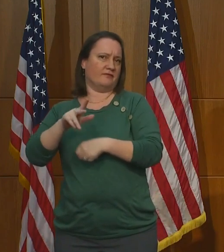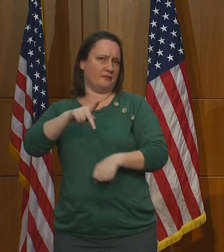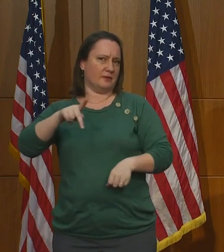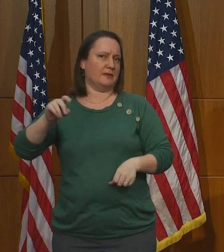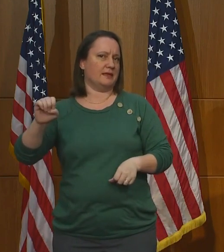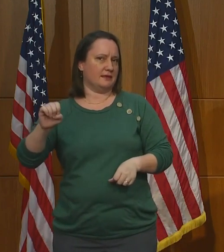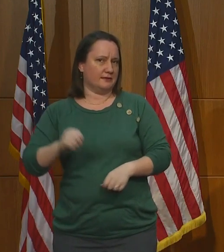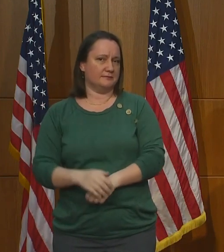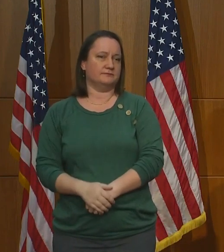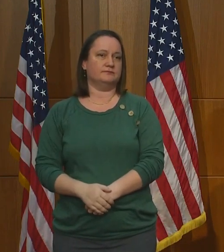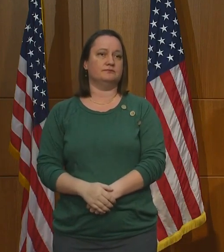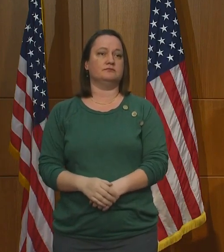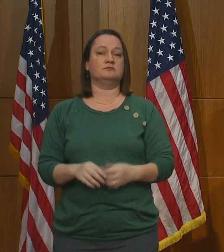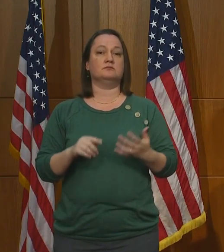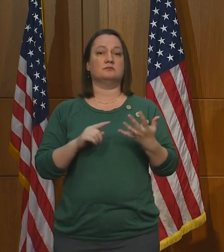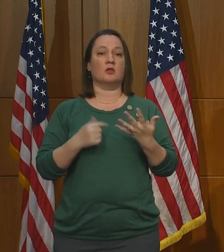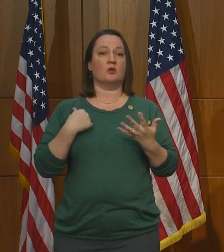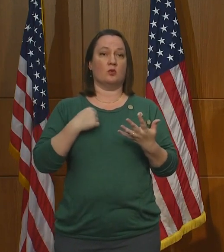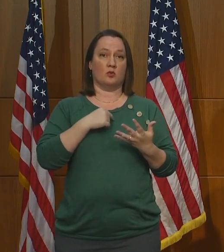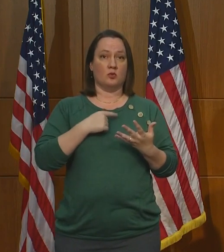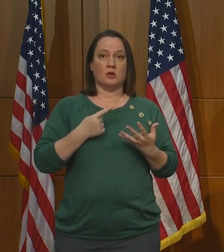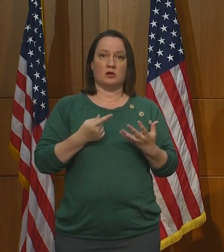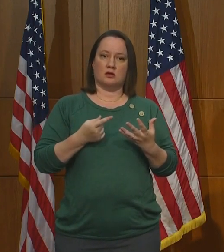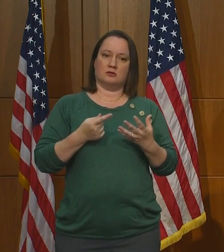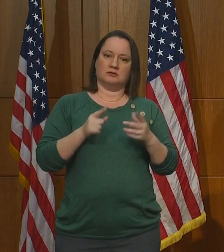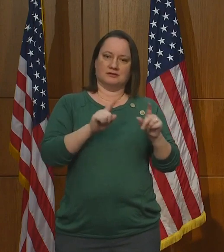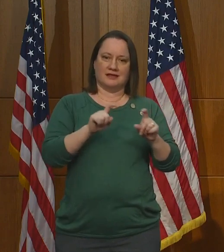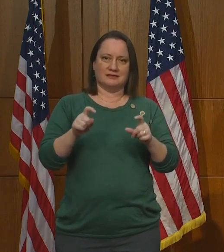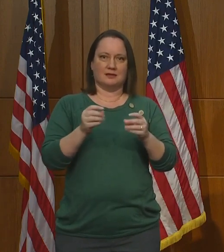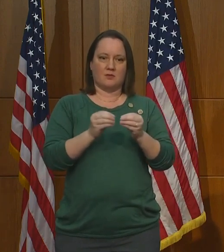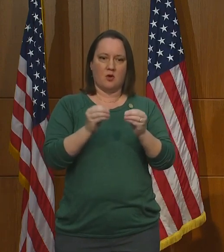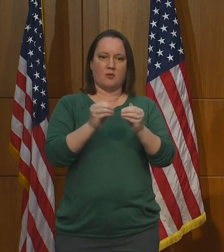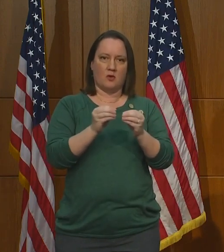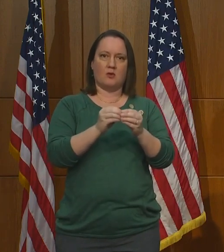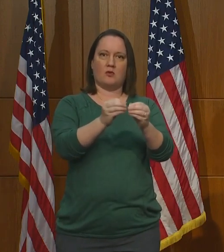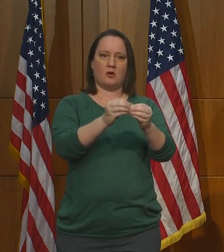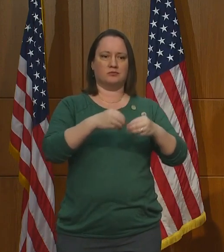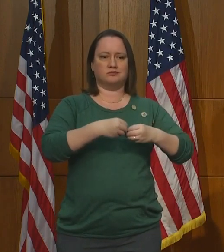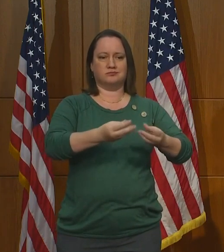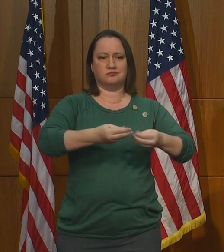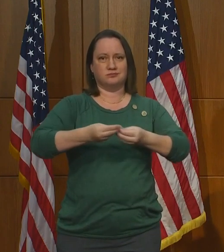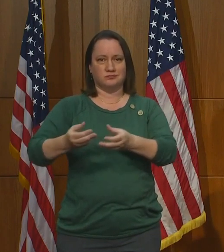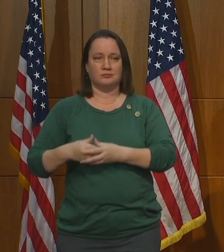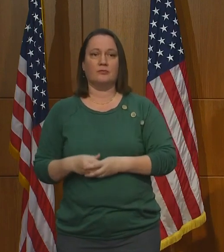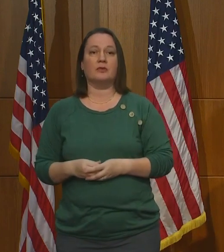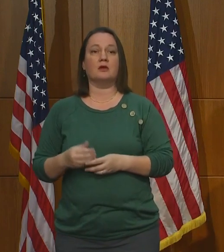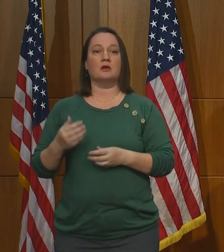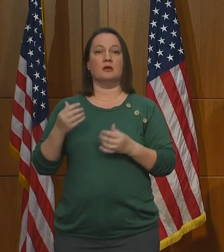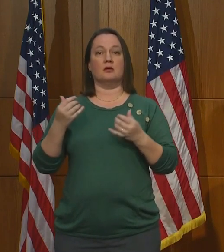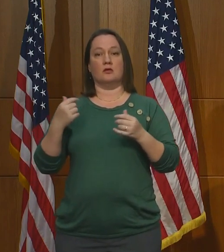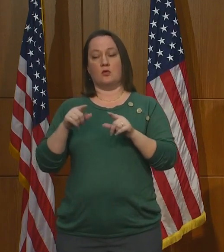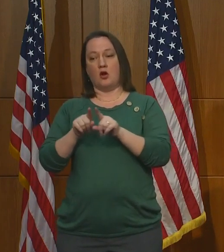THEY HAVE THE PPE THAT THEY NEED. WE CONTINUE TO INCREASE